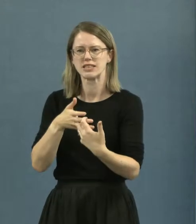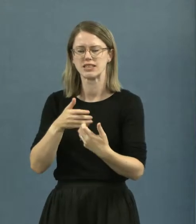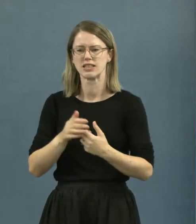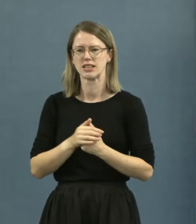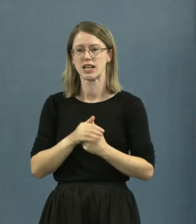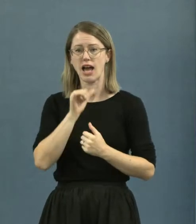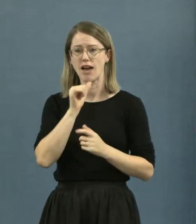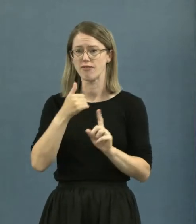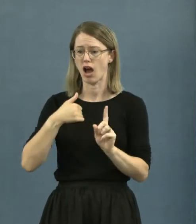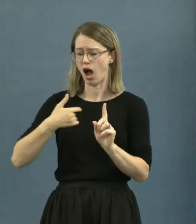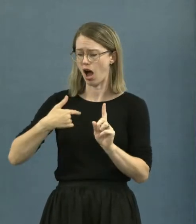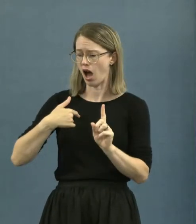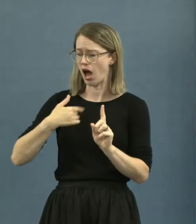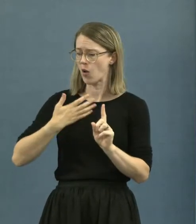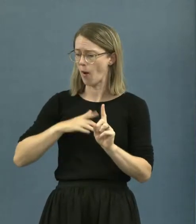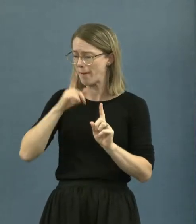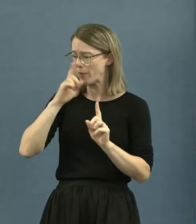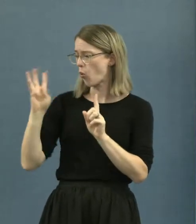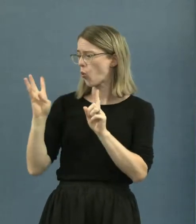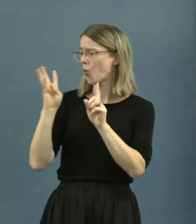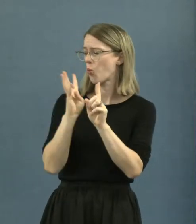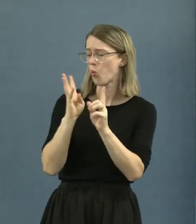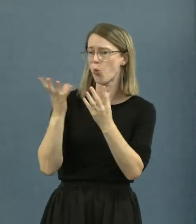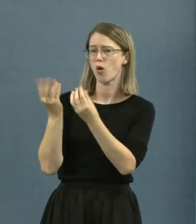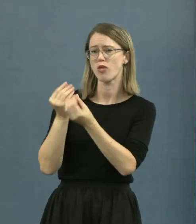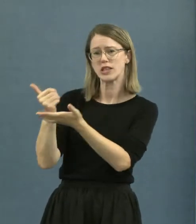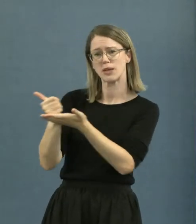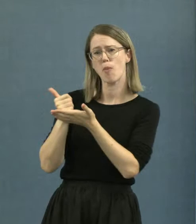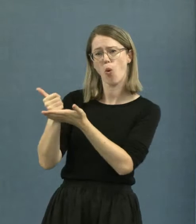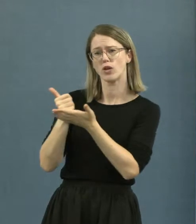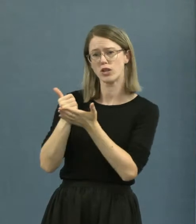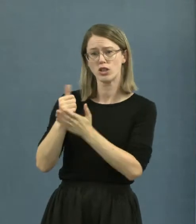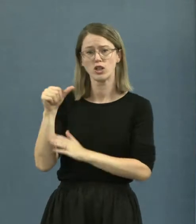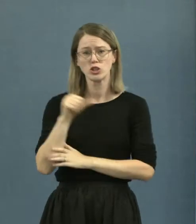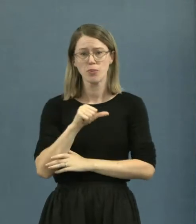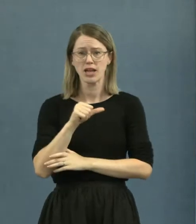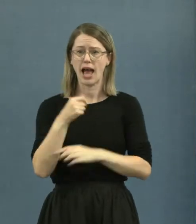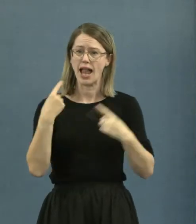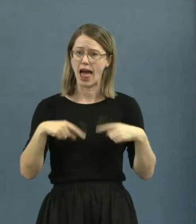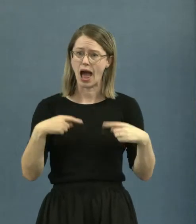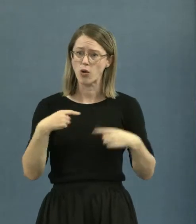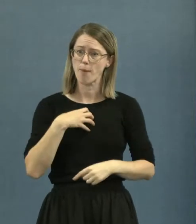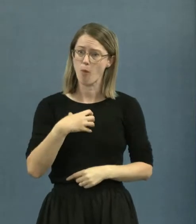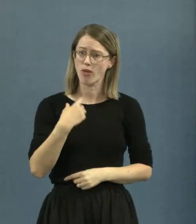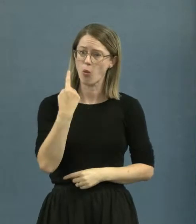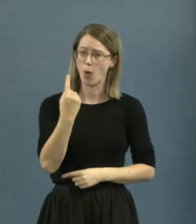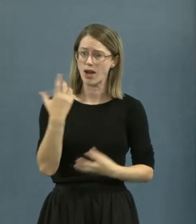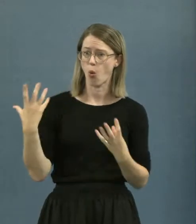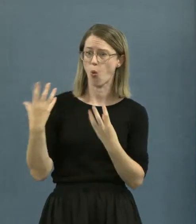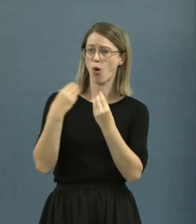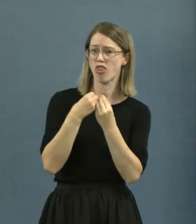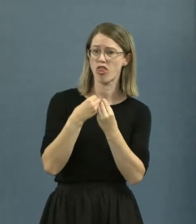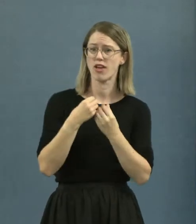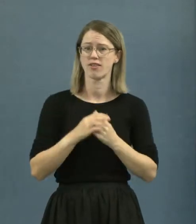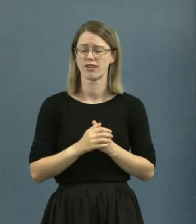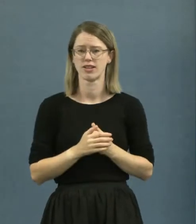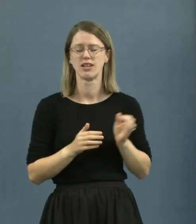giving birth really sit in the scheme of things? If they want more people, should they be able to have more than one person present at birth?